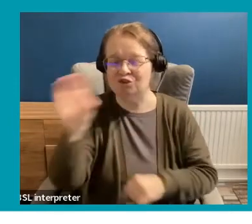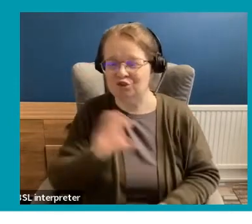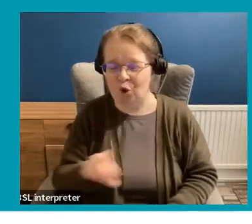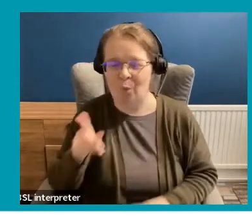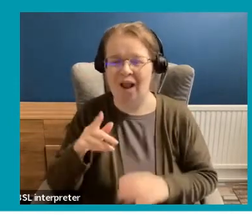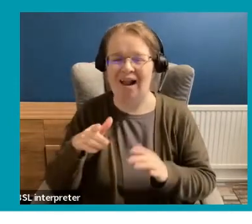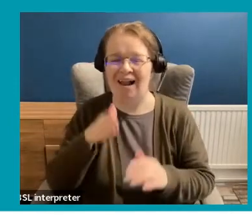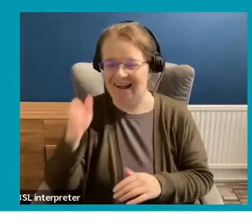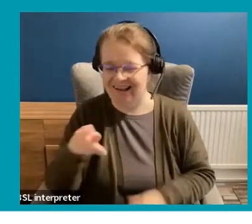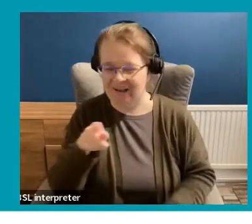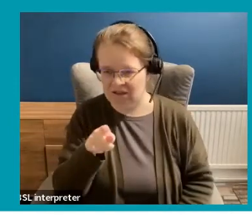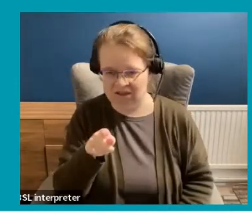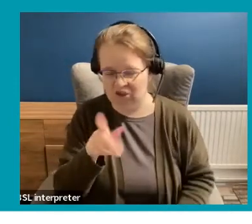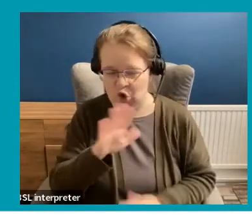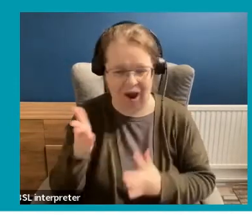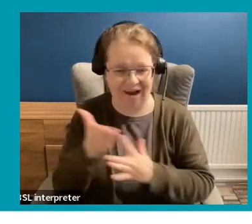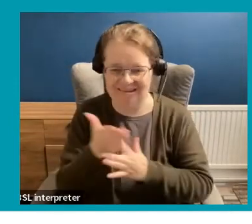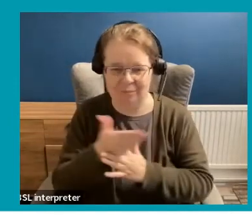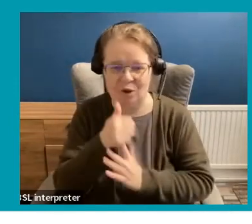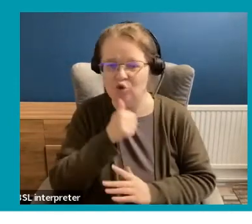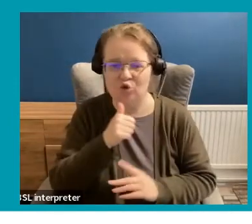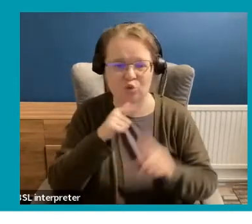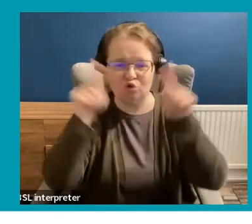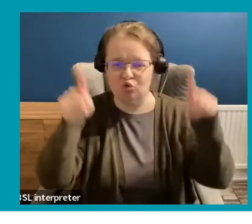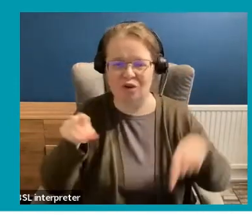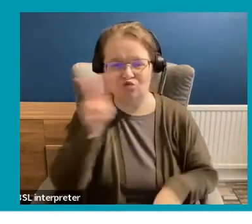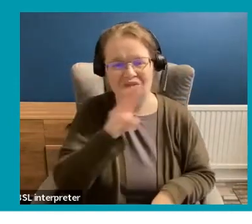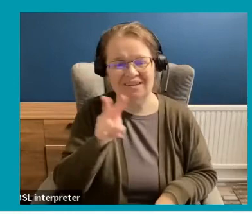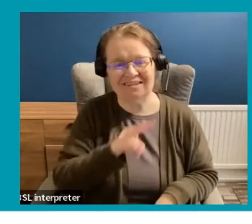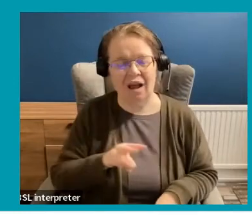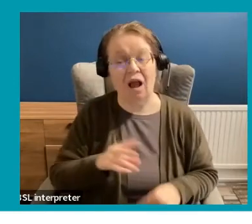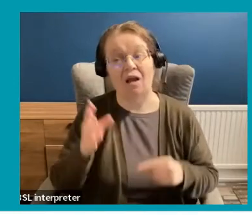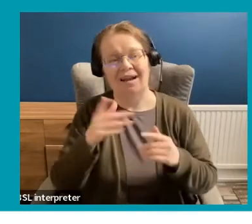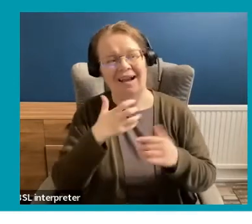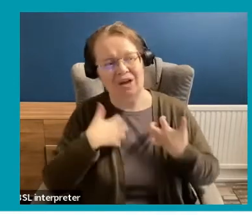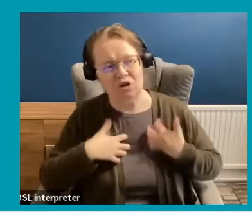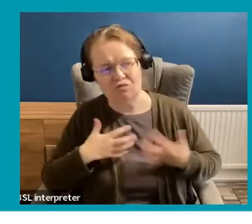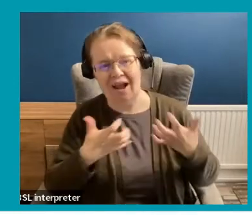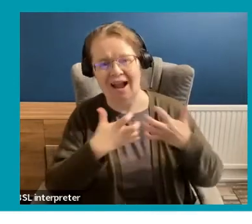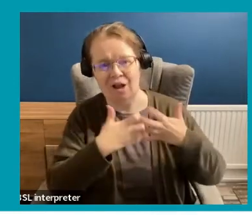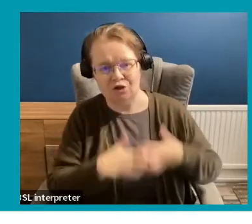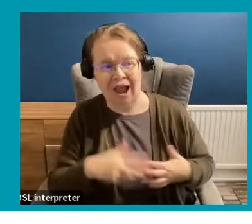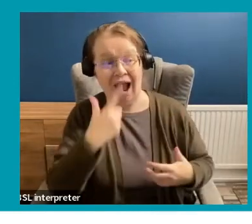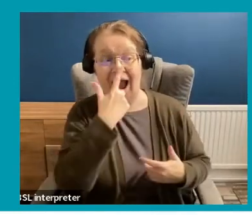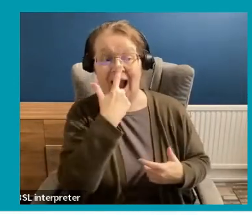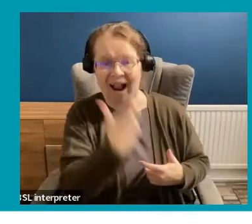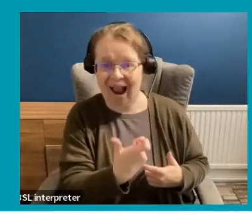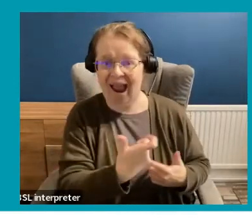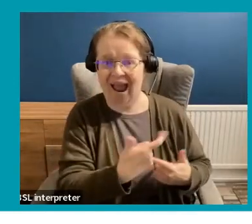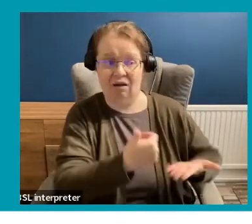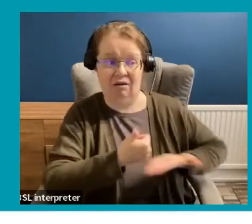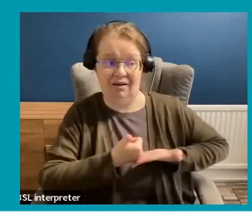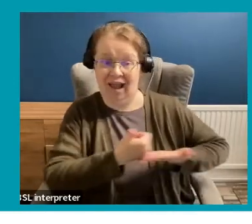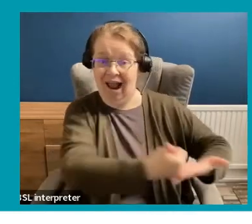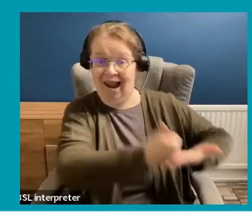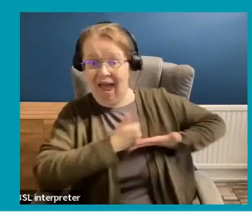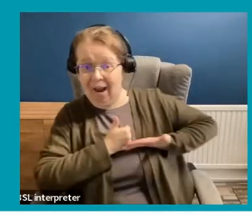on the screen reader. It's really interesting how tech can be an enabler can be a blocker if it's not accessible.